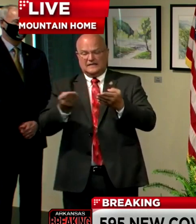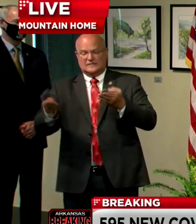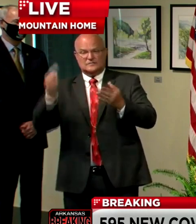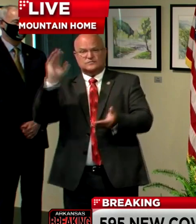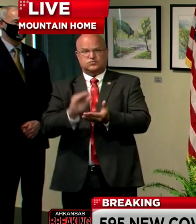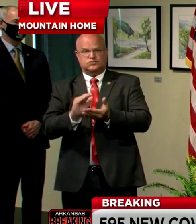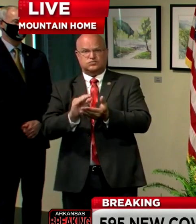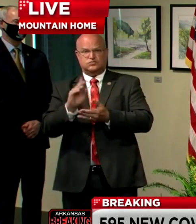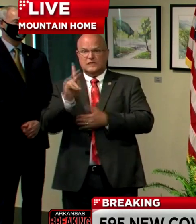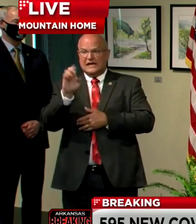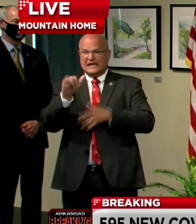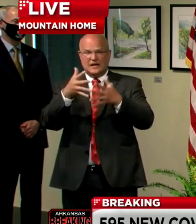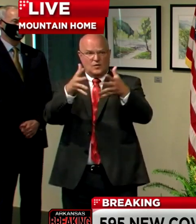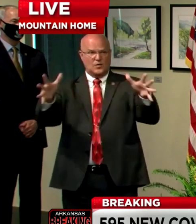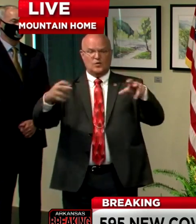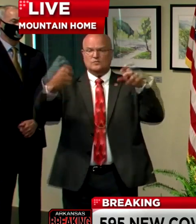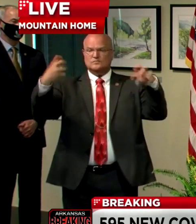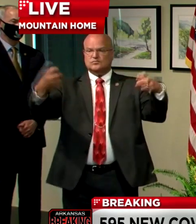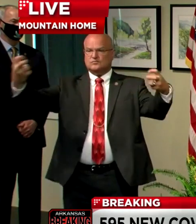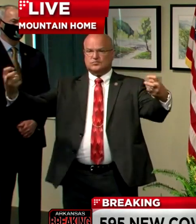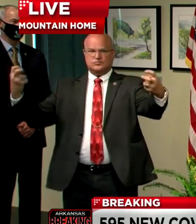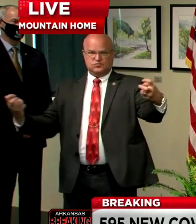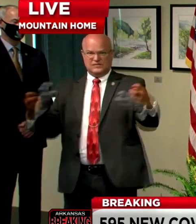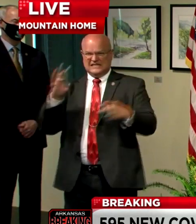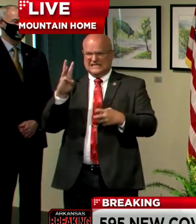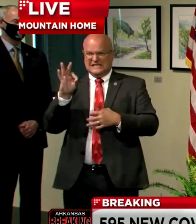OUR STATE. LEARN HOW TO PROTECT OURSELVES